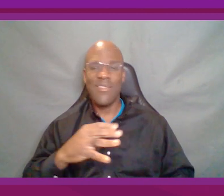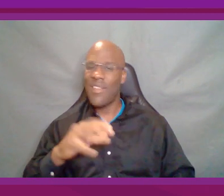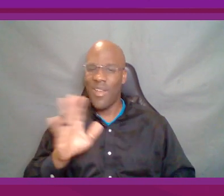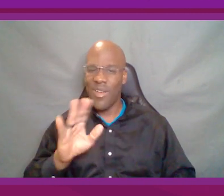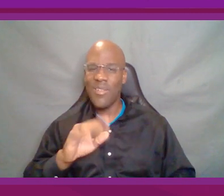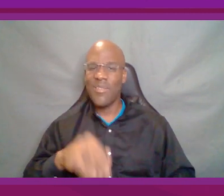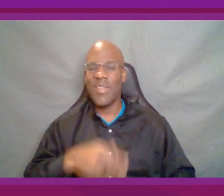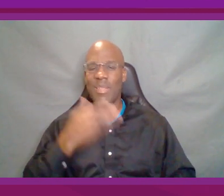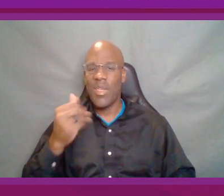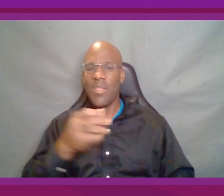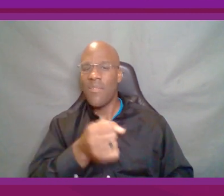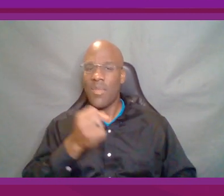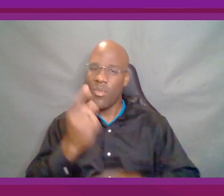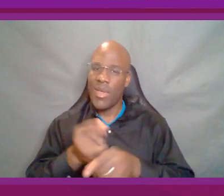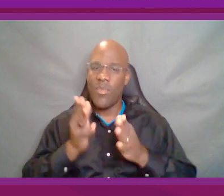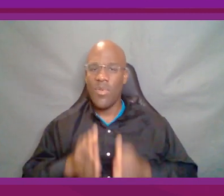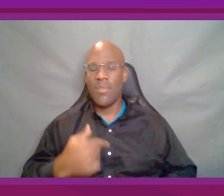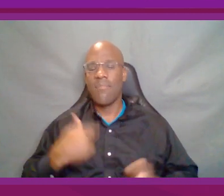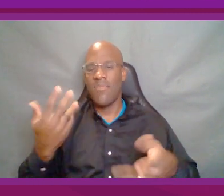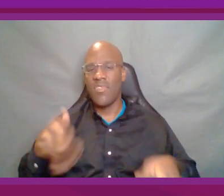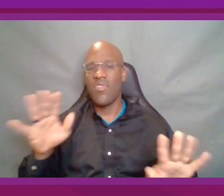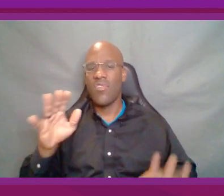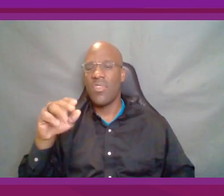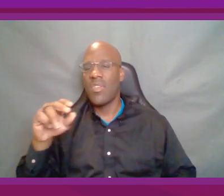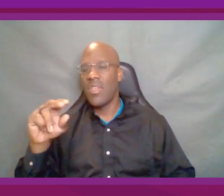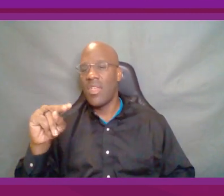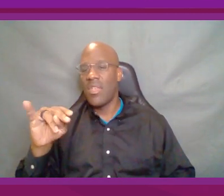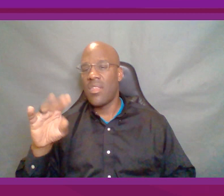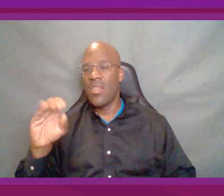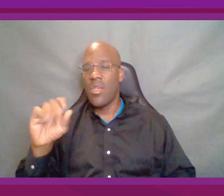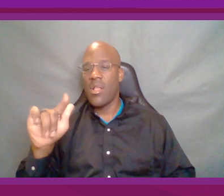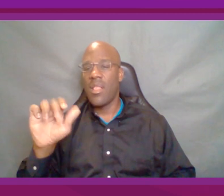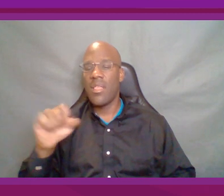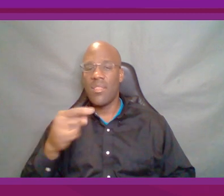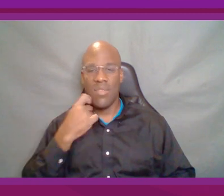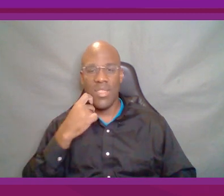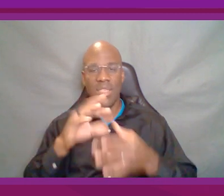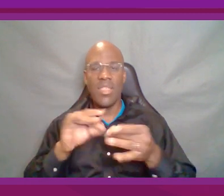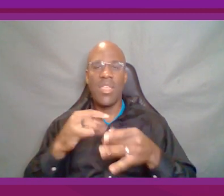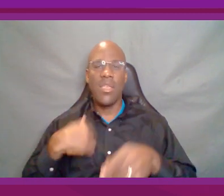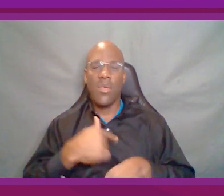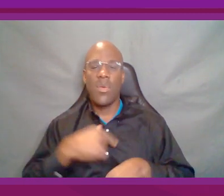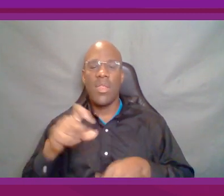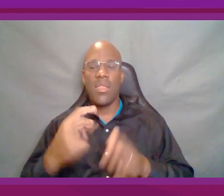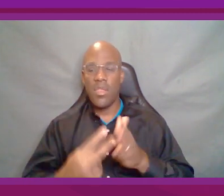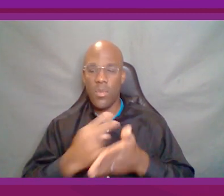so, I'm done. [HABEN]: So yes just as Nicholas was saying, we need to review our job descriptions and